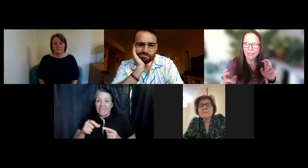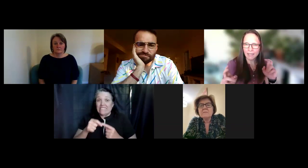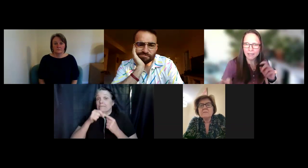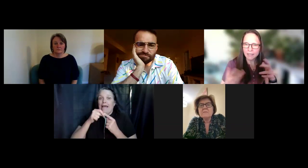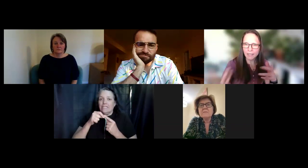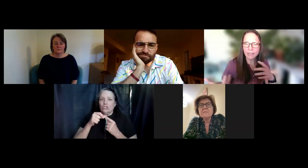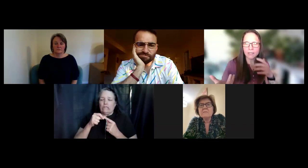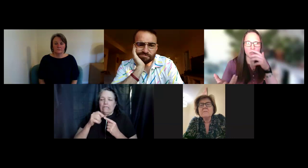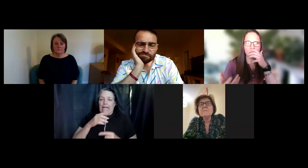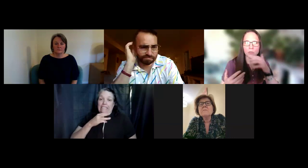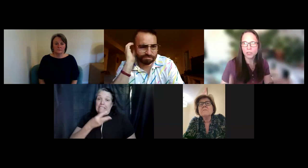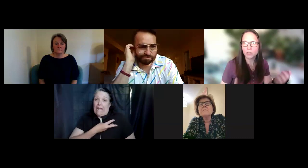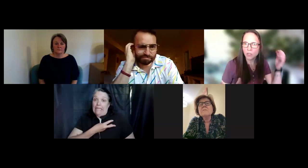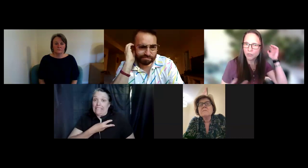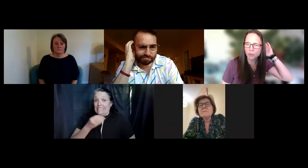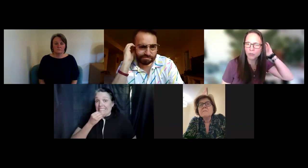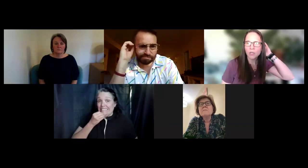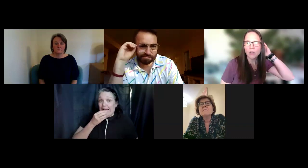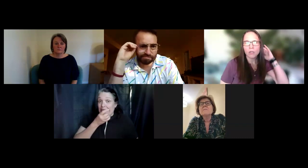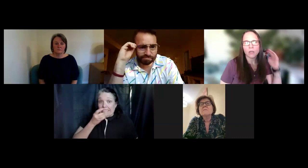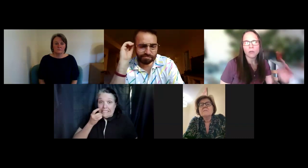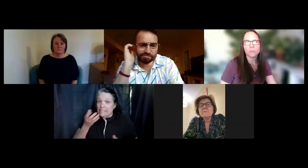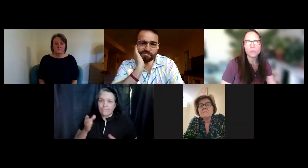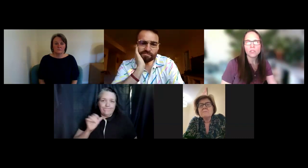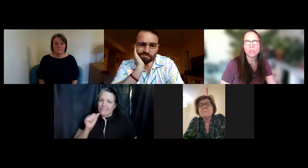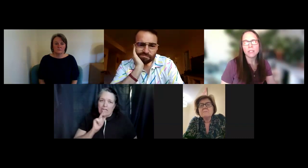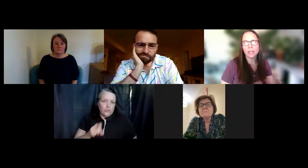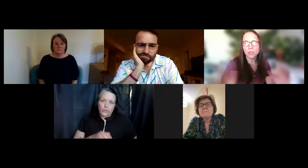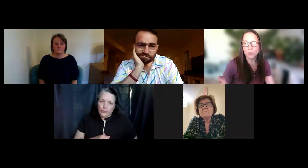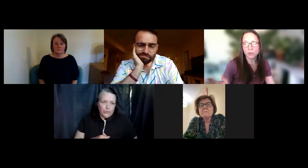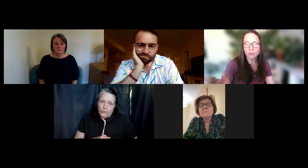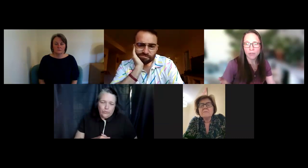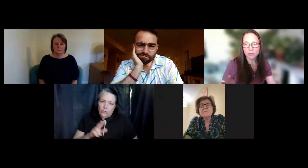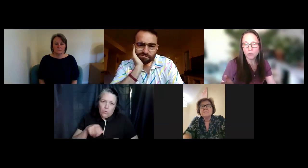a dialysis diet as a donor, which is not true. The same typical advice would